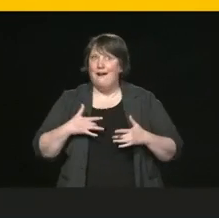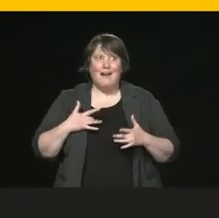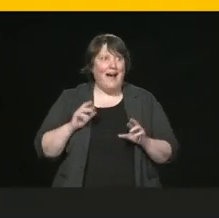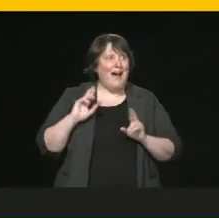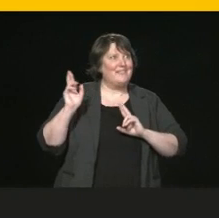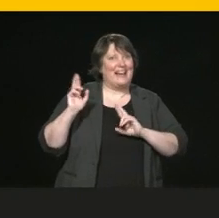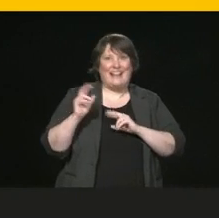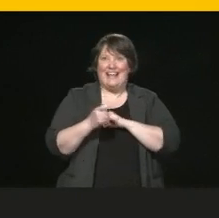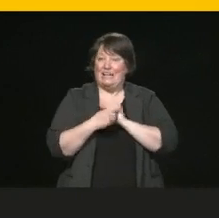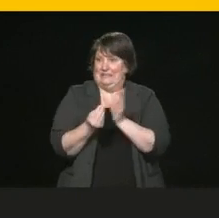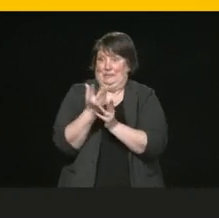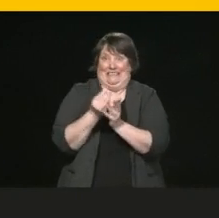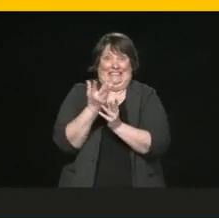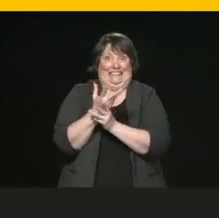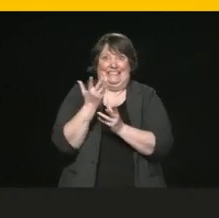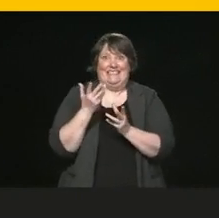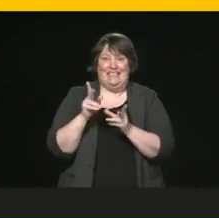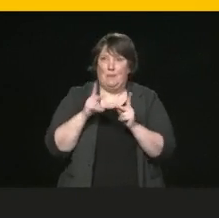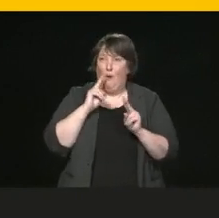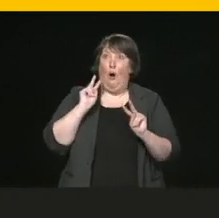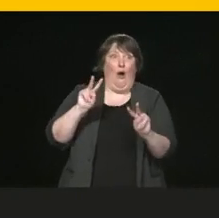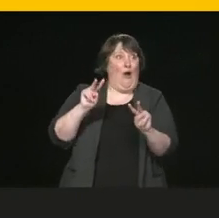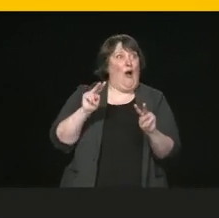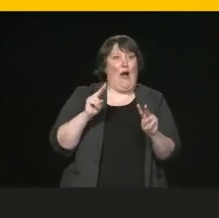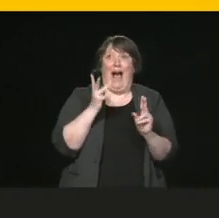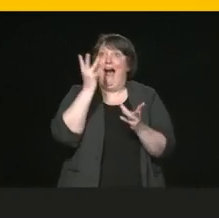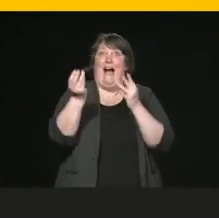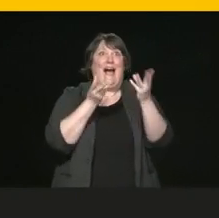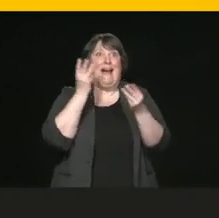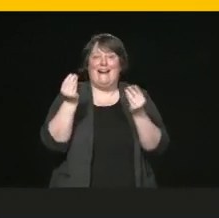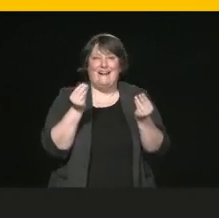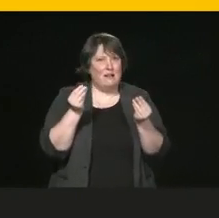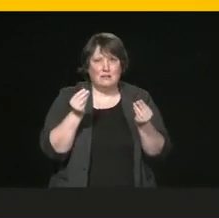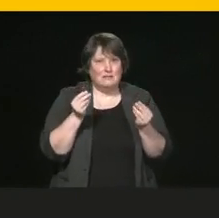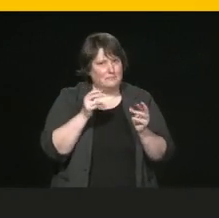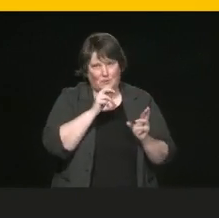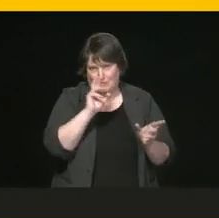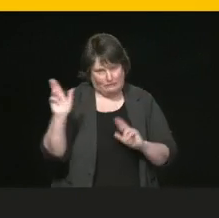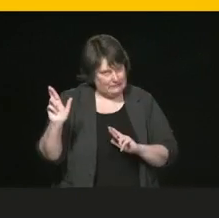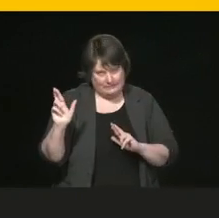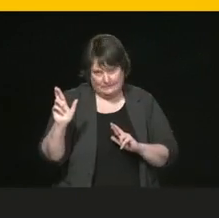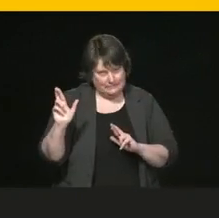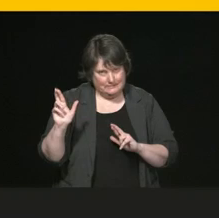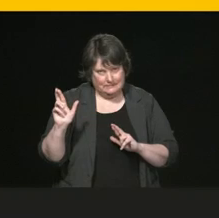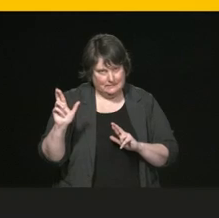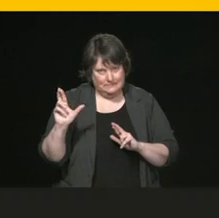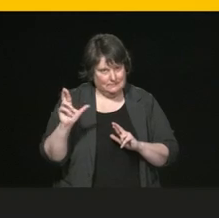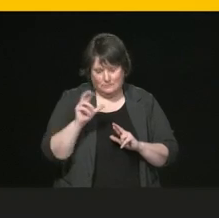OUTSIDE. AND OBVIOUSLY WITH SPRING HERE,